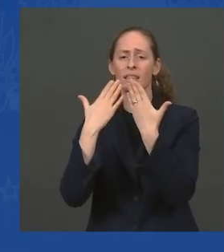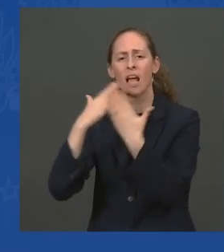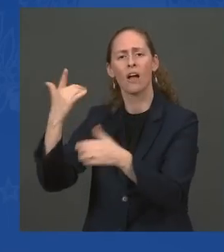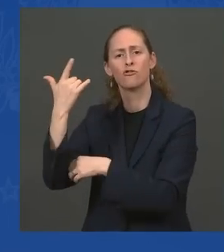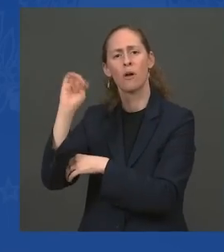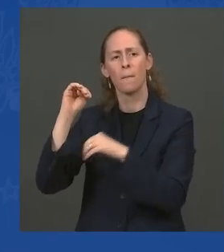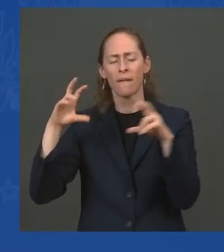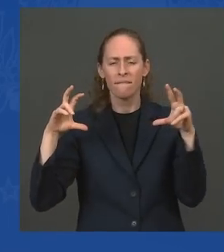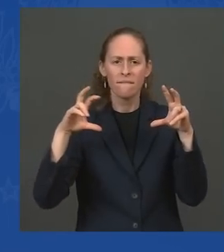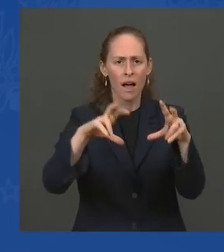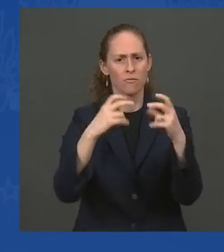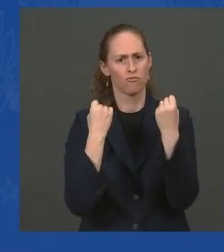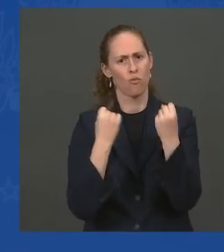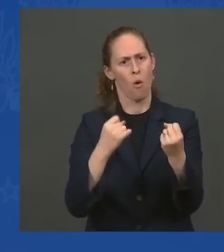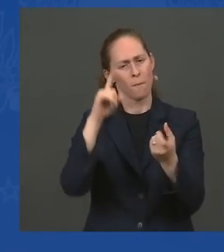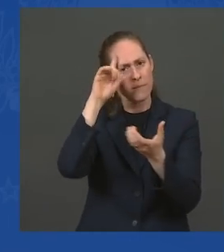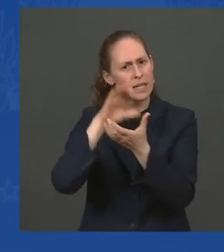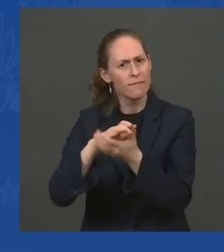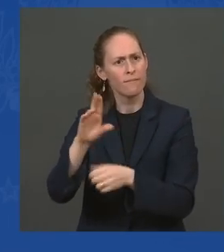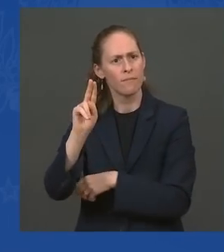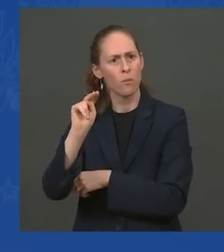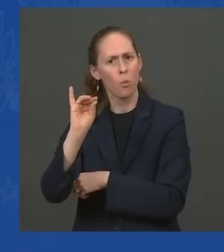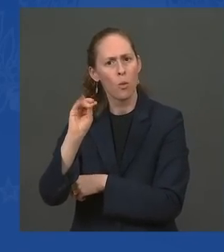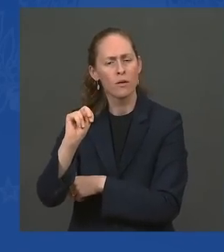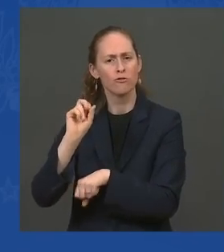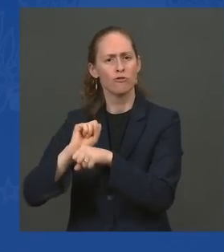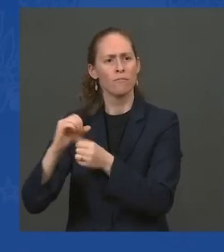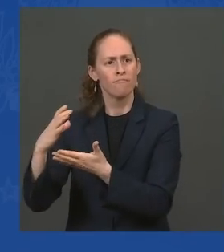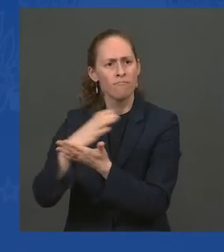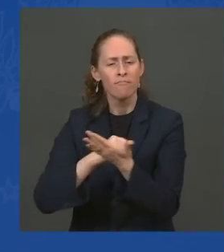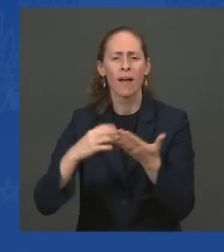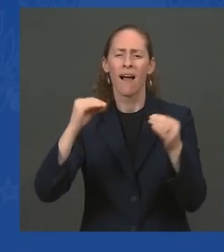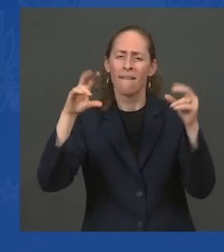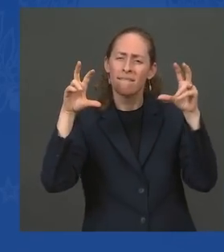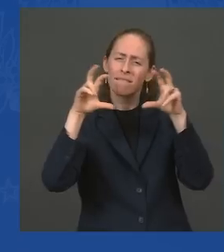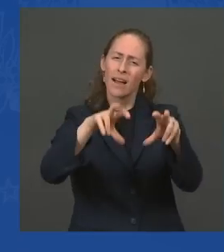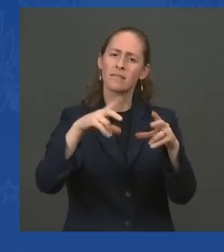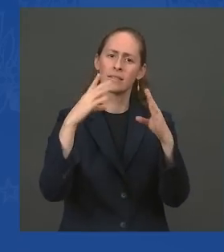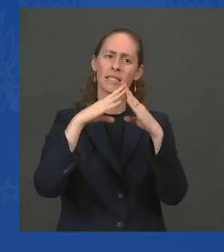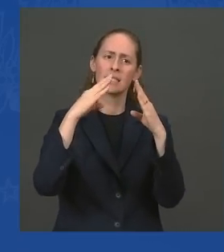for investing in Detroit, Michigan and ultimately in the UAW members and their families.